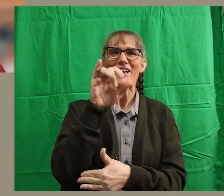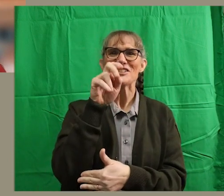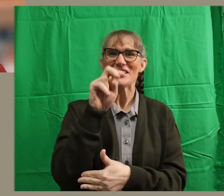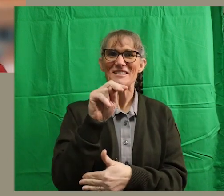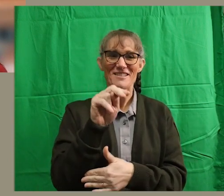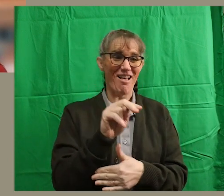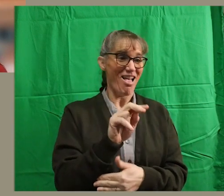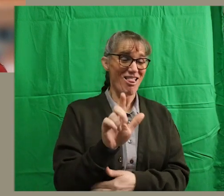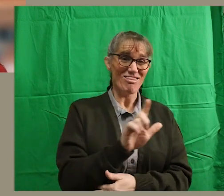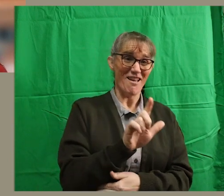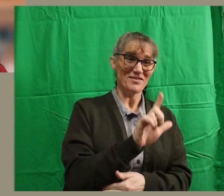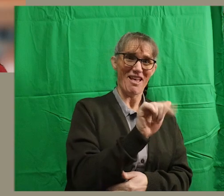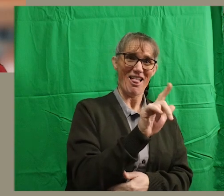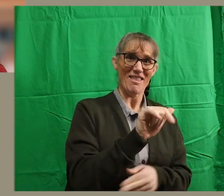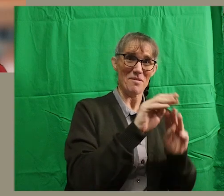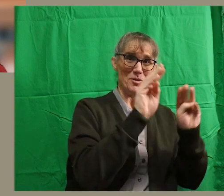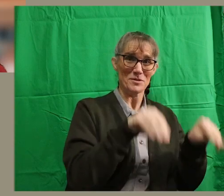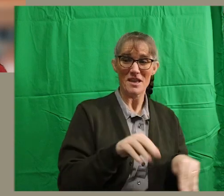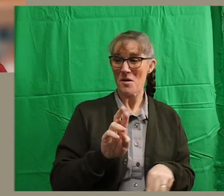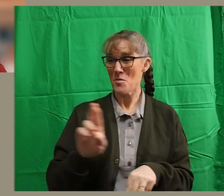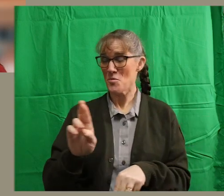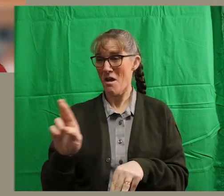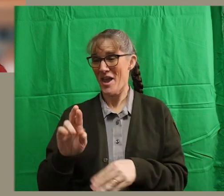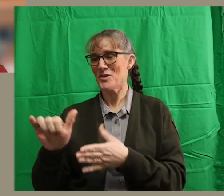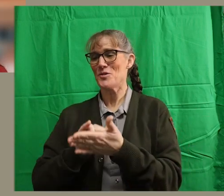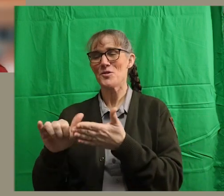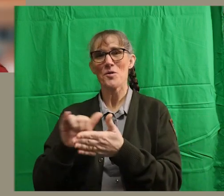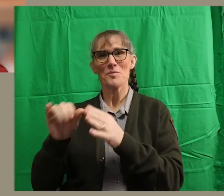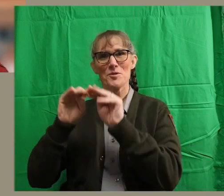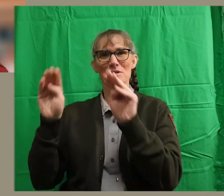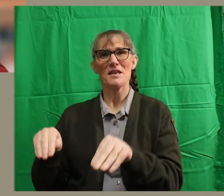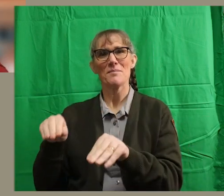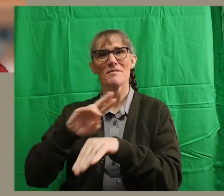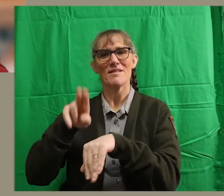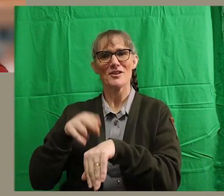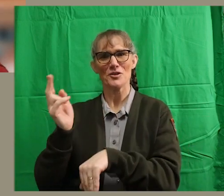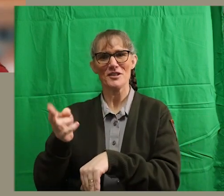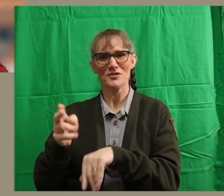and on the right, in the collections in the New York Museum of Natural History. And in both, I'm